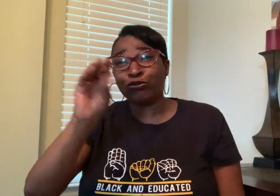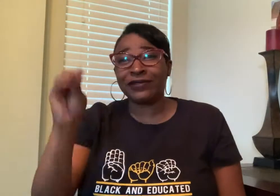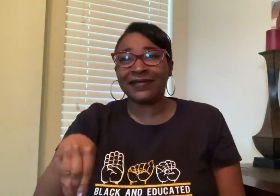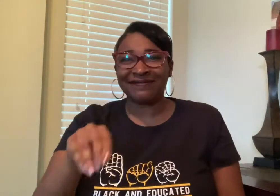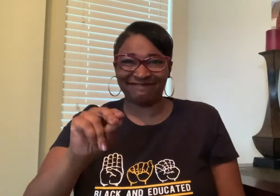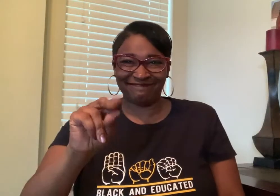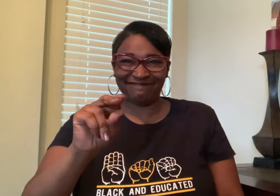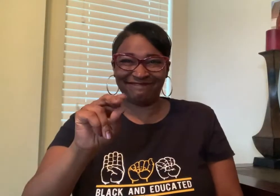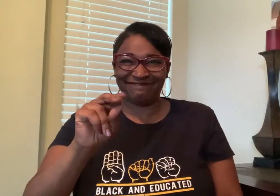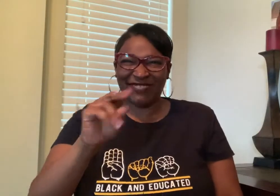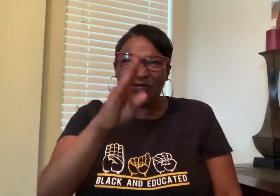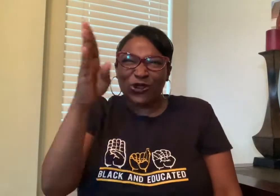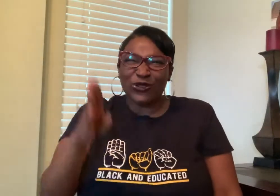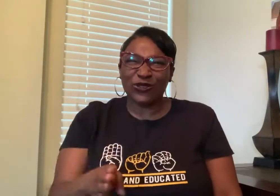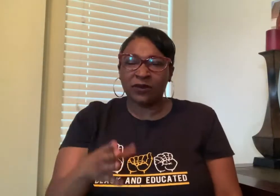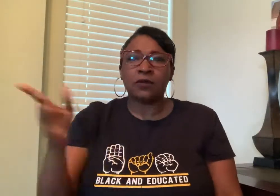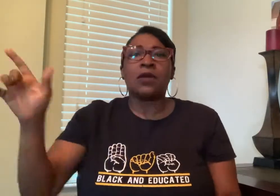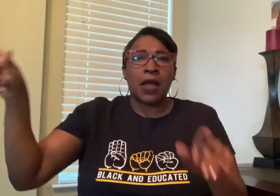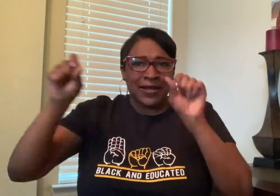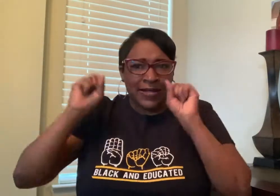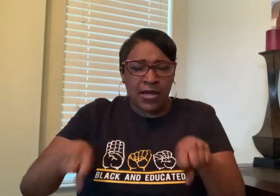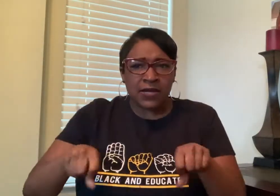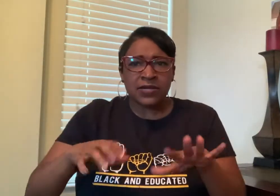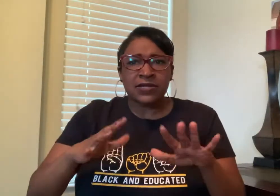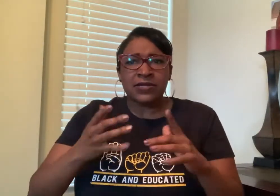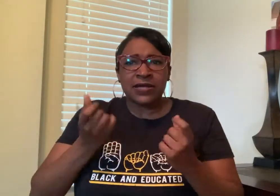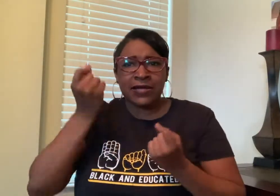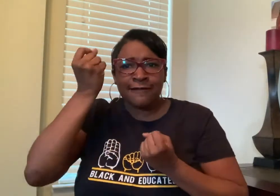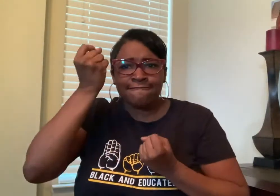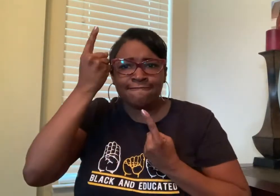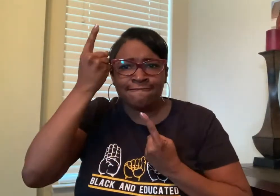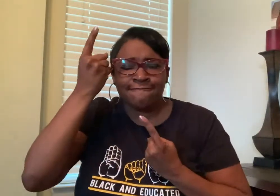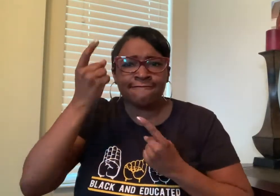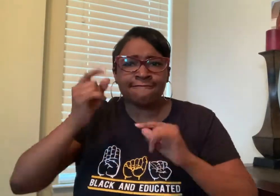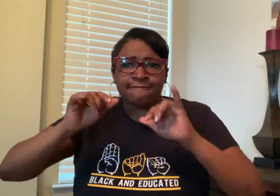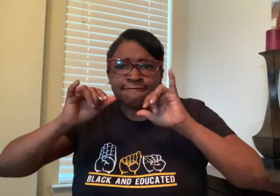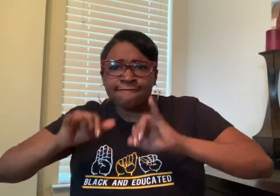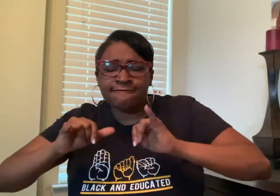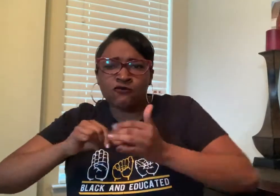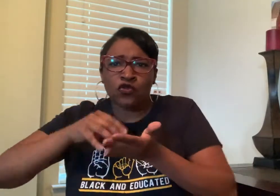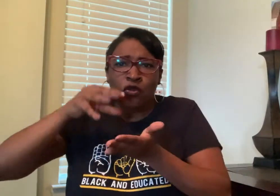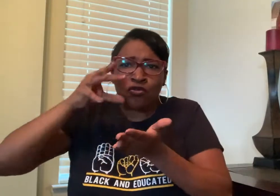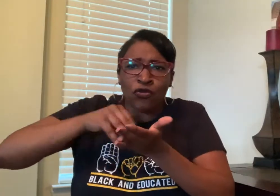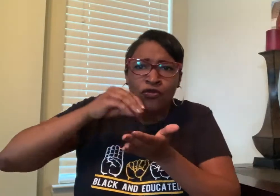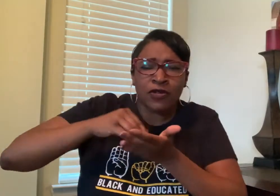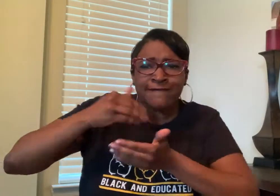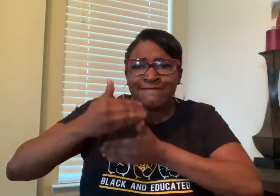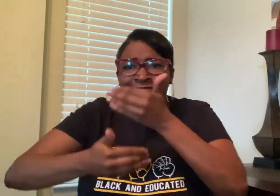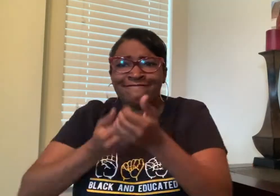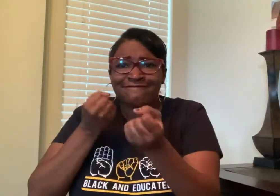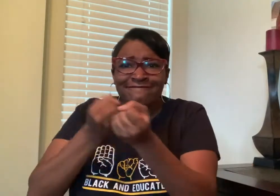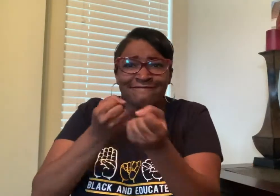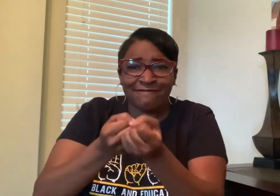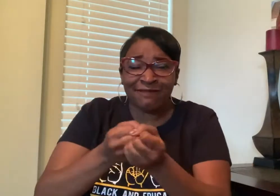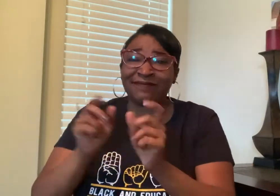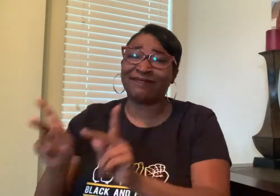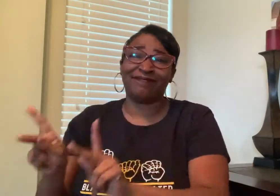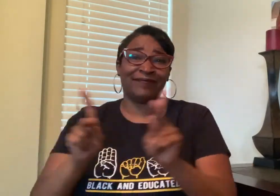Hearing people will never fully understand what this experience is like. However, they can try to reach a point of empathy, awareness and support.